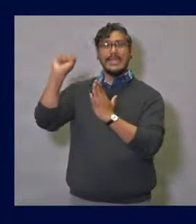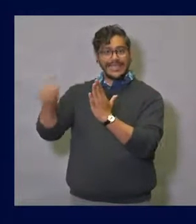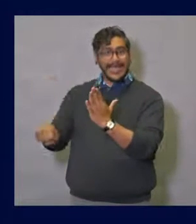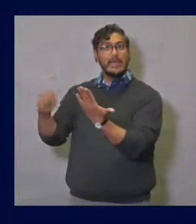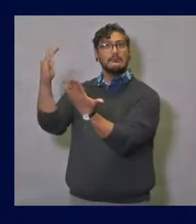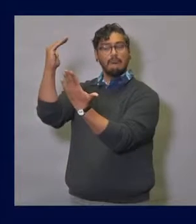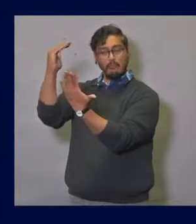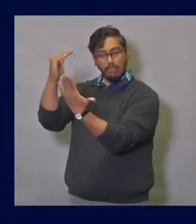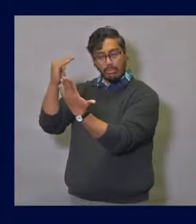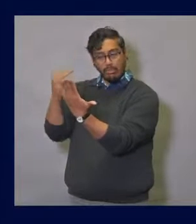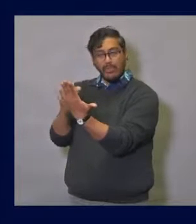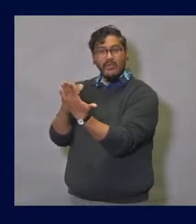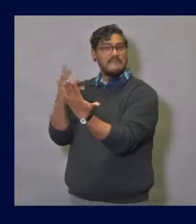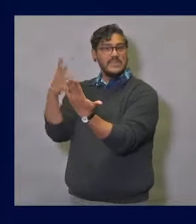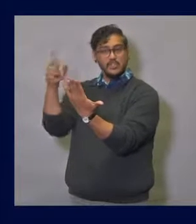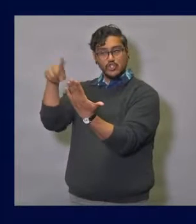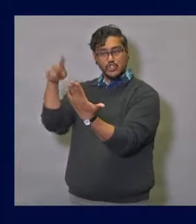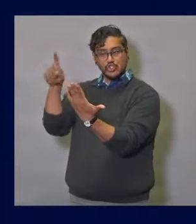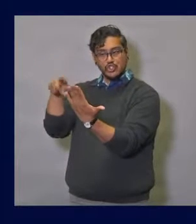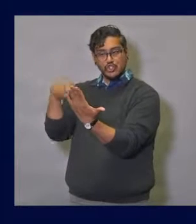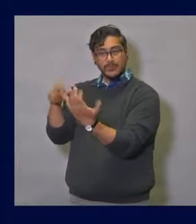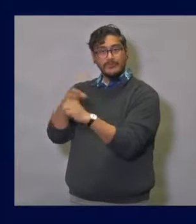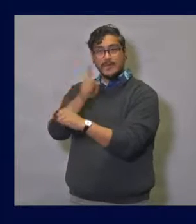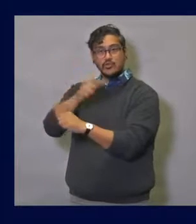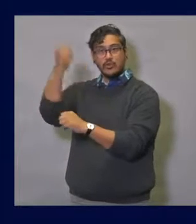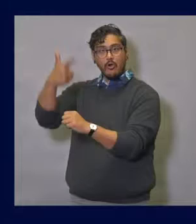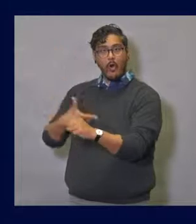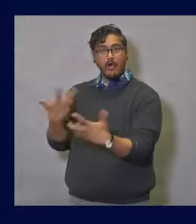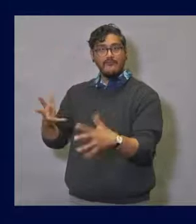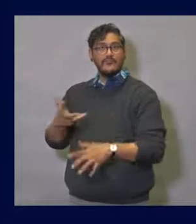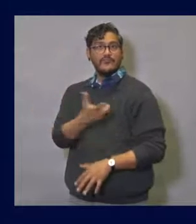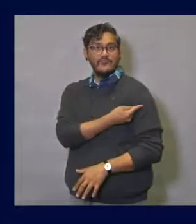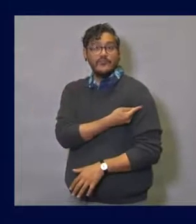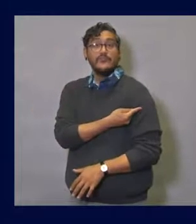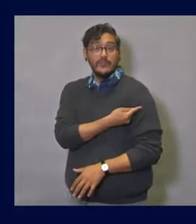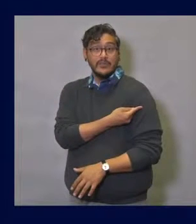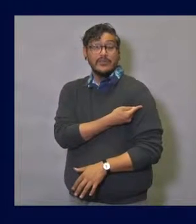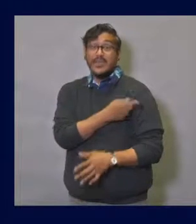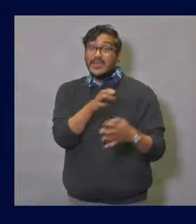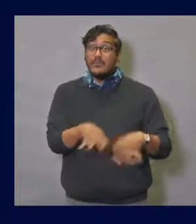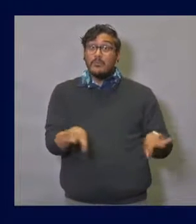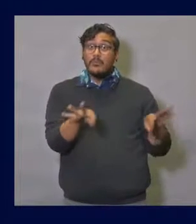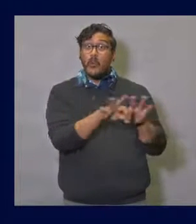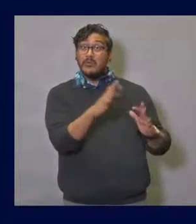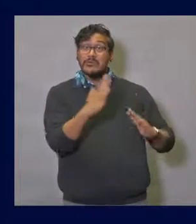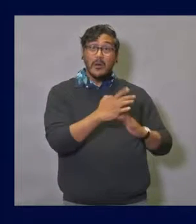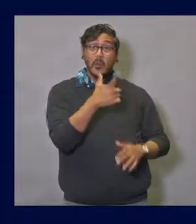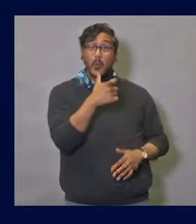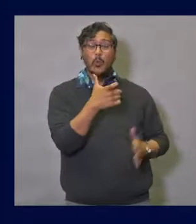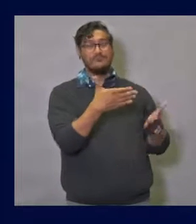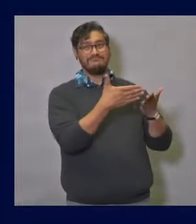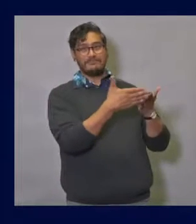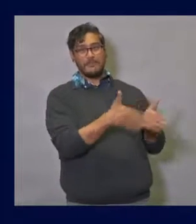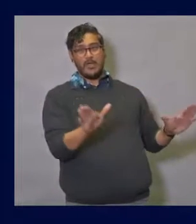VACCINATION EFFORTS WITHIN THE COUNTY TO THE FEDERAL LAND STATE